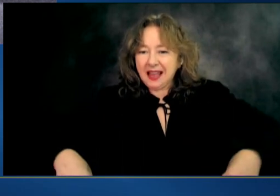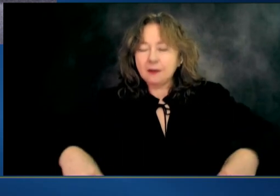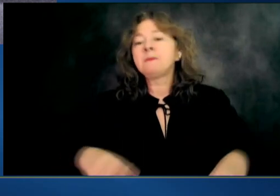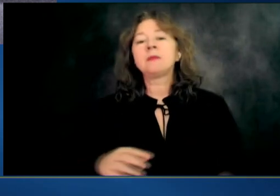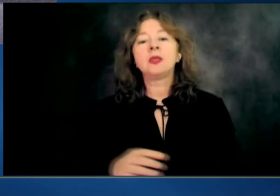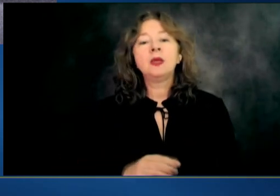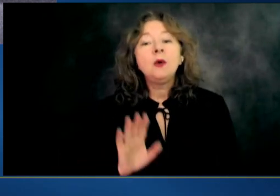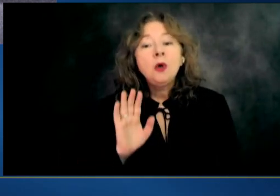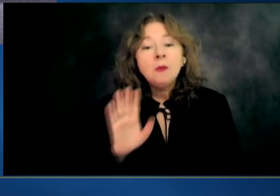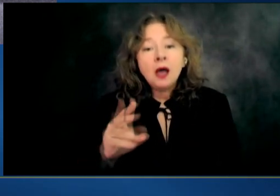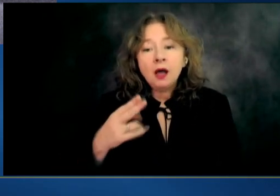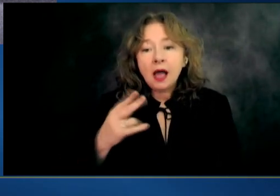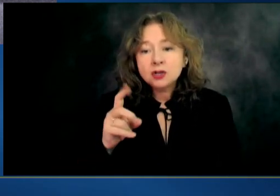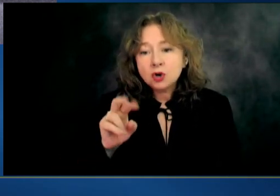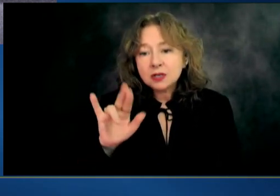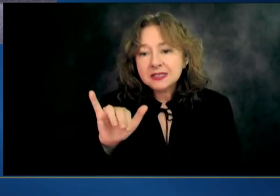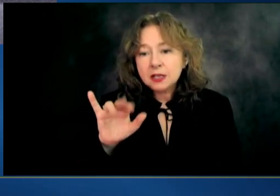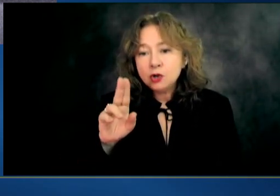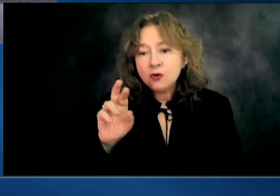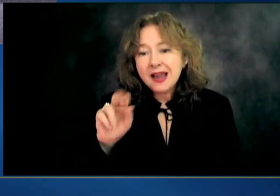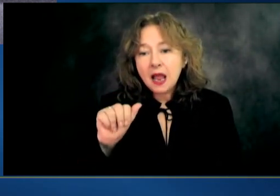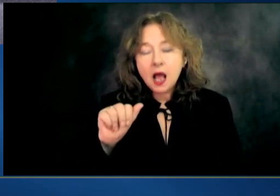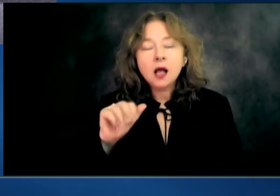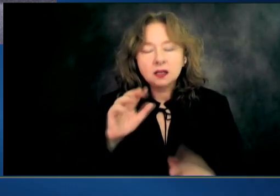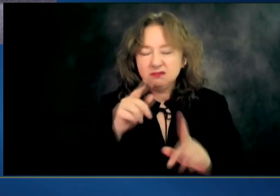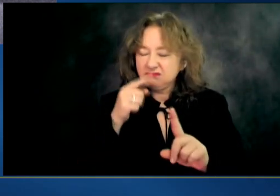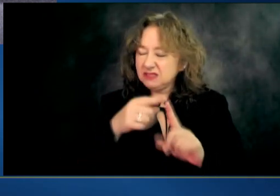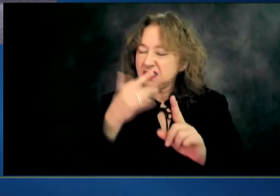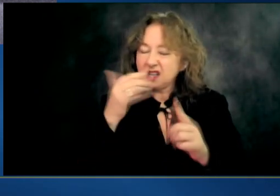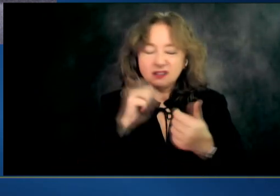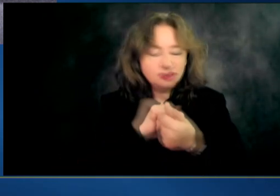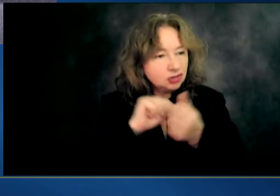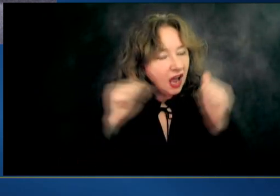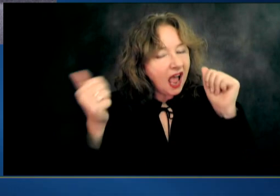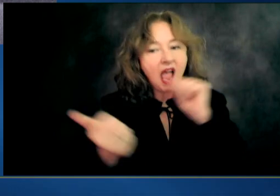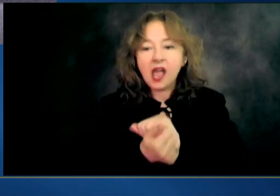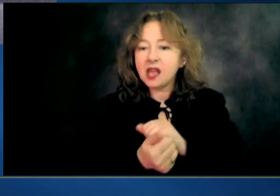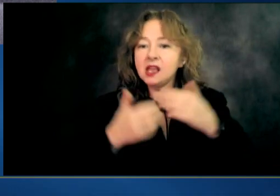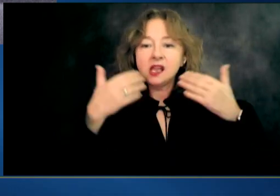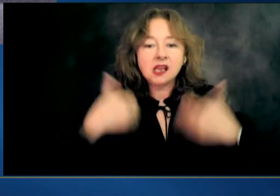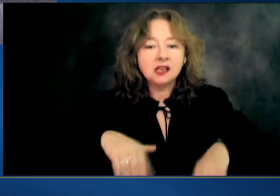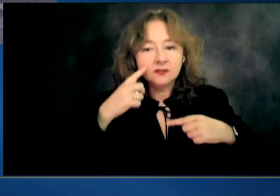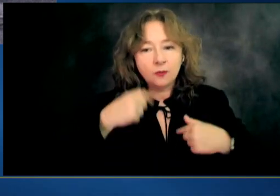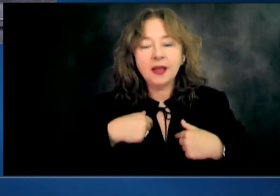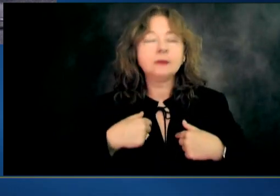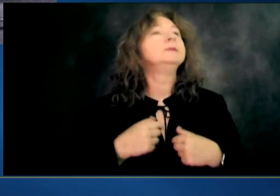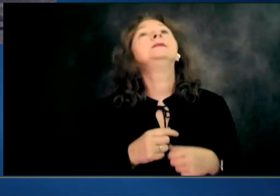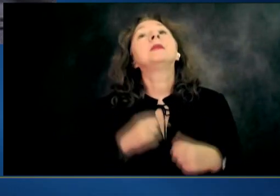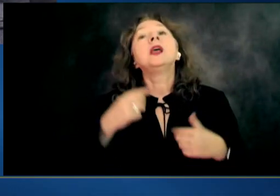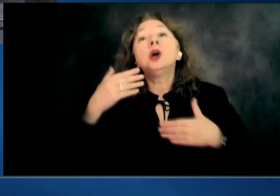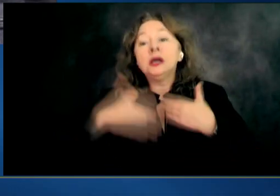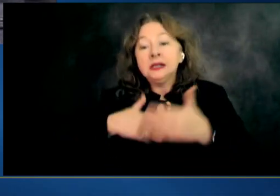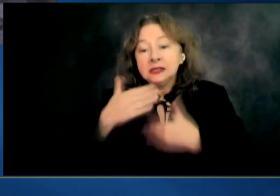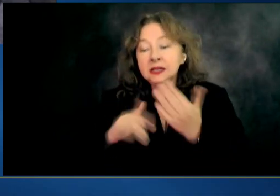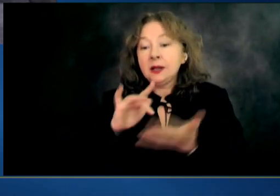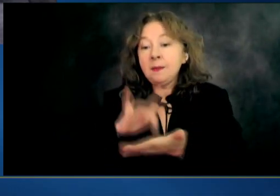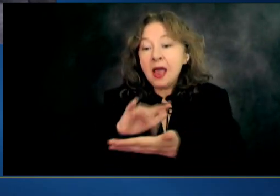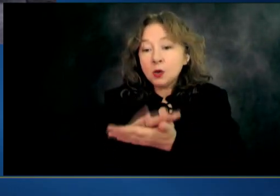for me, was a game changer. Now, I then graduated from medical school and started my residency in